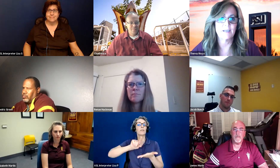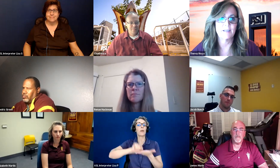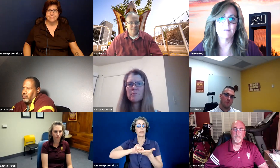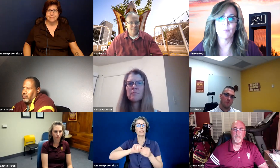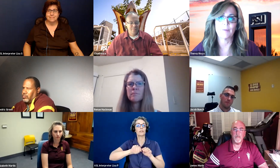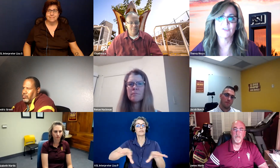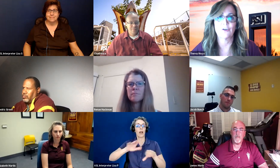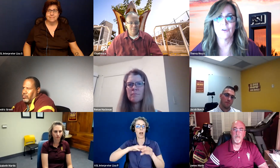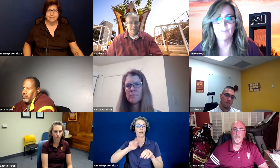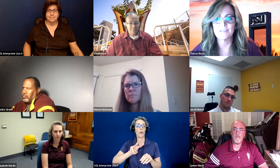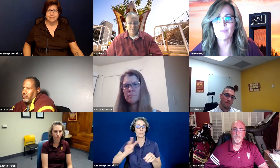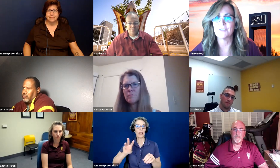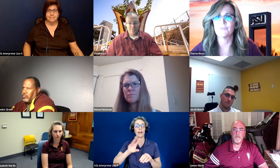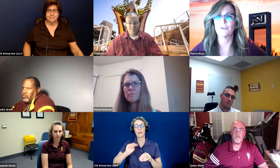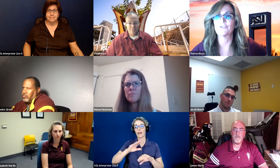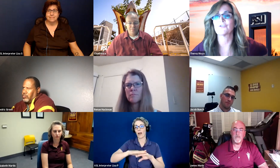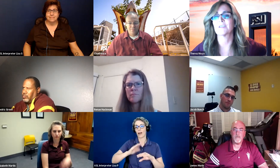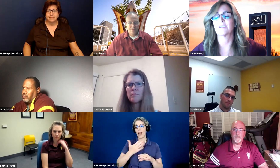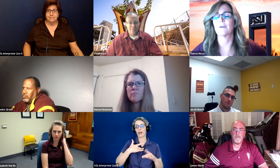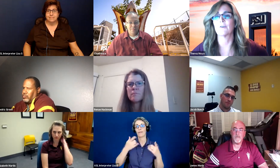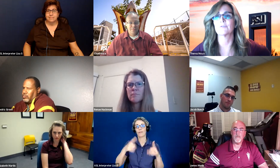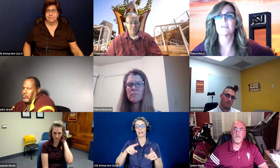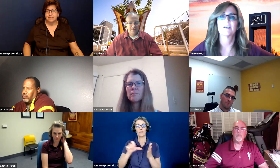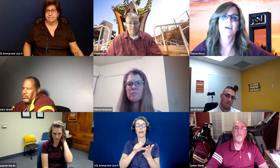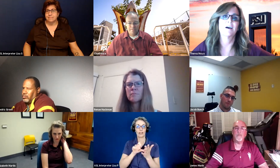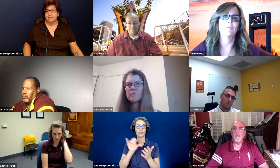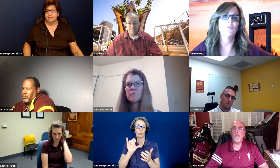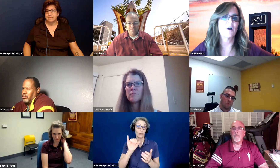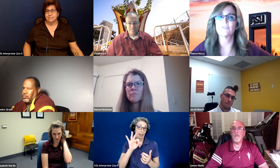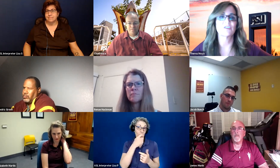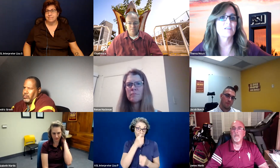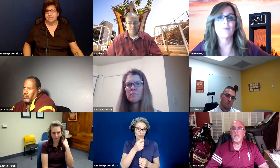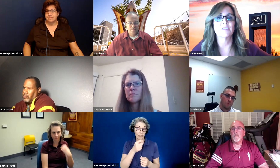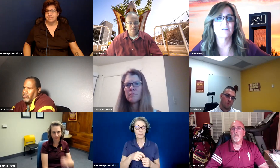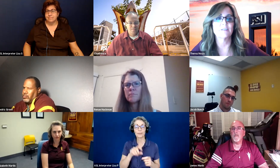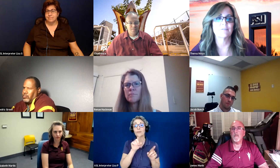and there are published on our events page. If you're interested in those, we're also just involved in lots